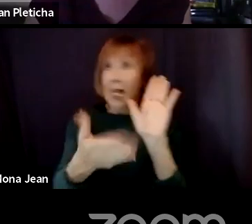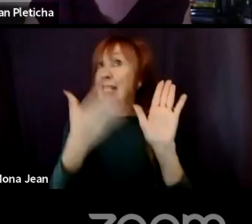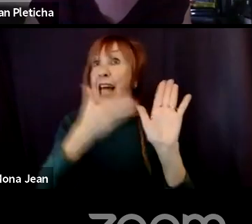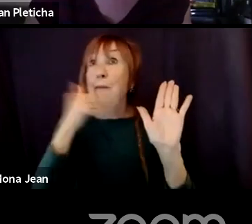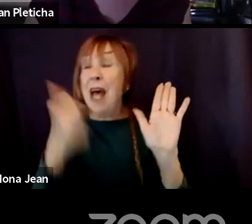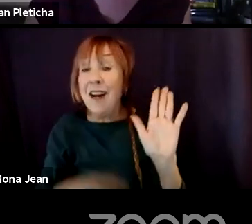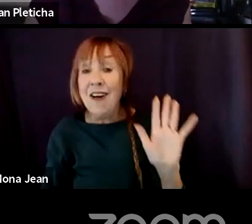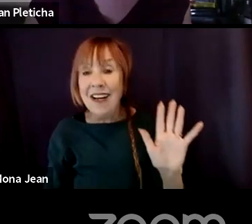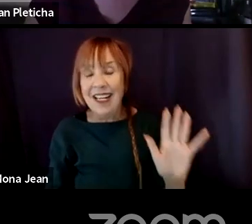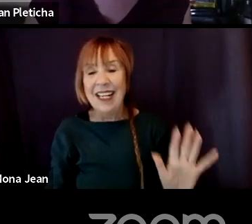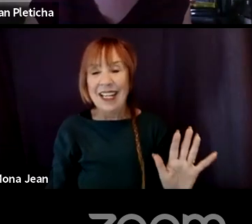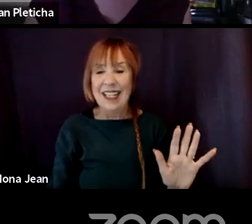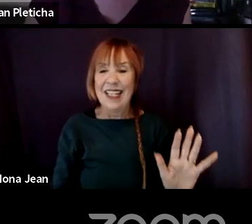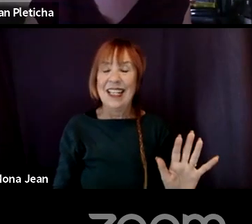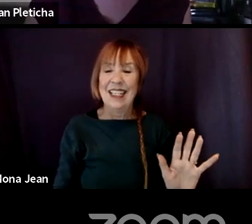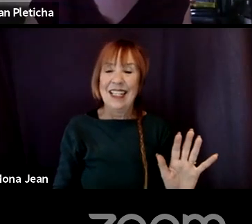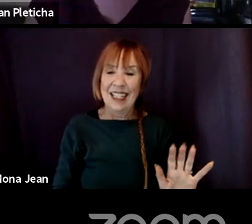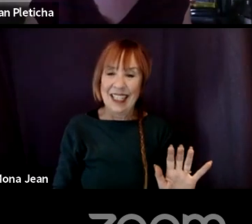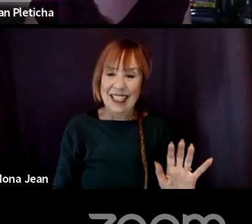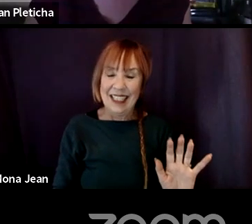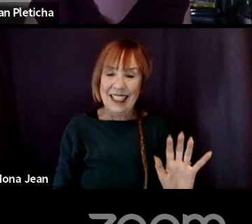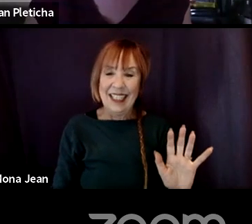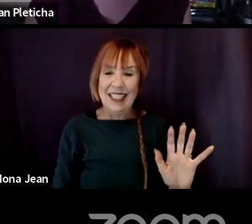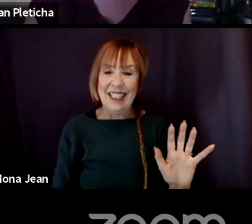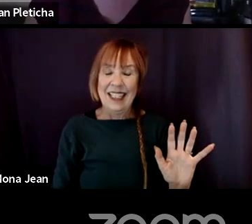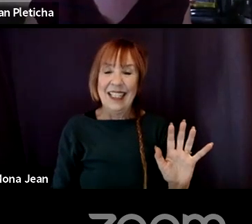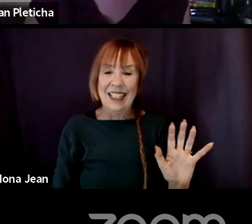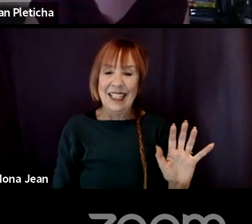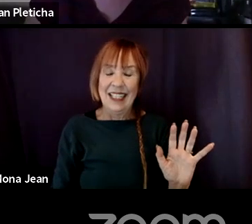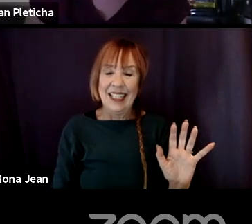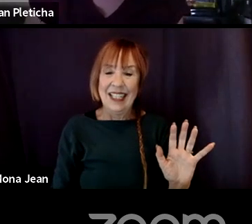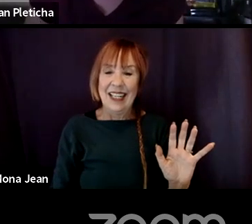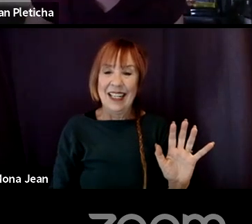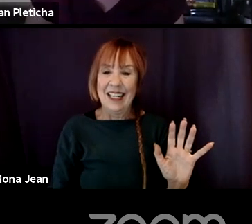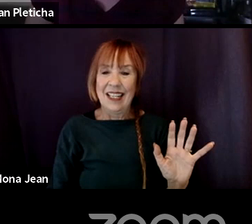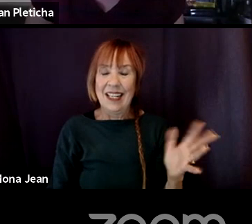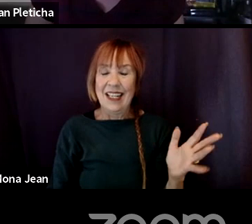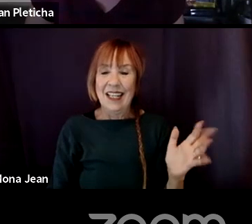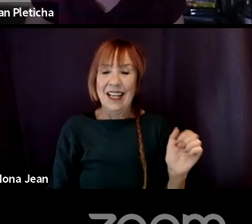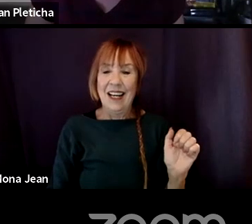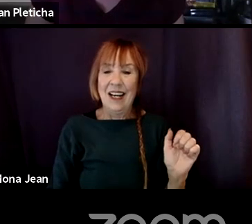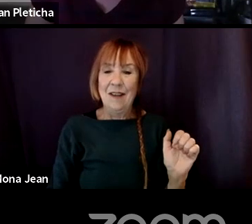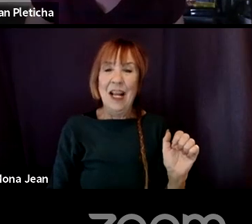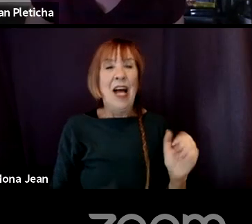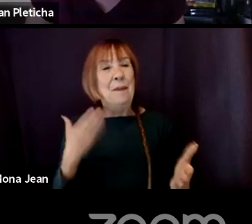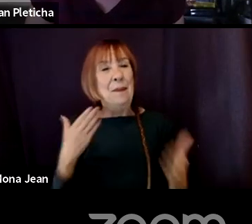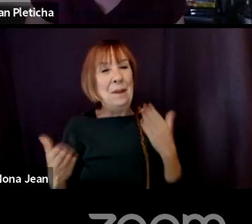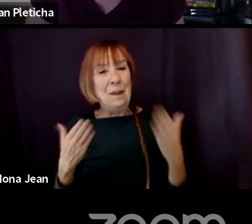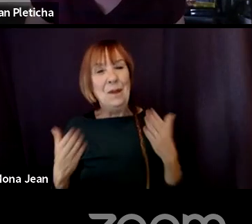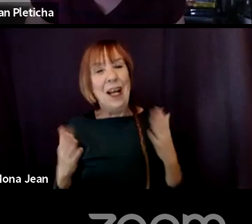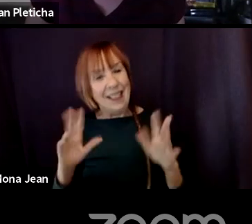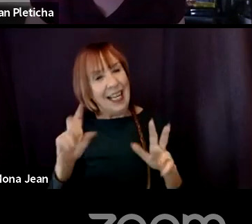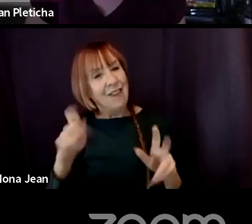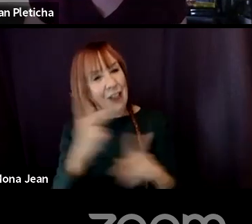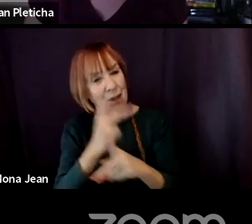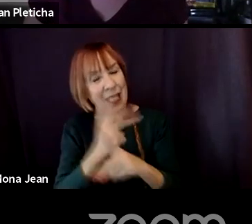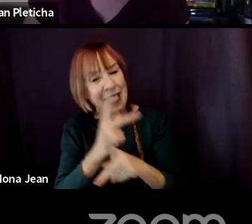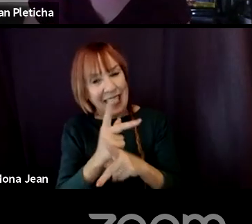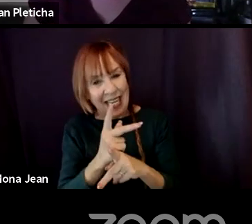but it wouldn't happen the other way you were saying where the director would be like, well, what's this? There's just too many meetings all set up